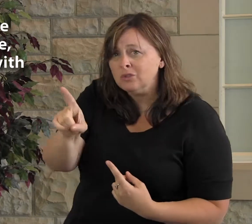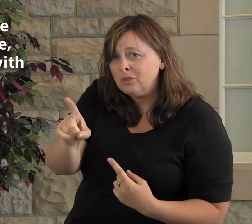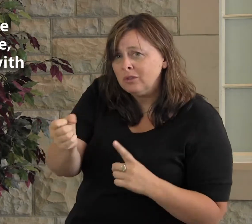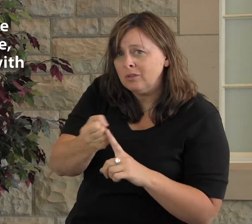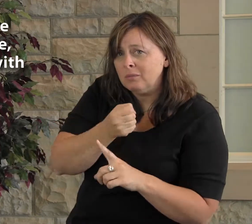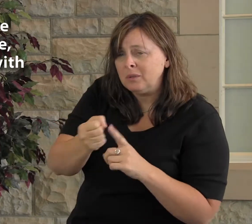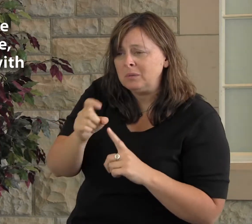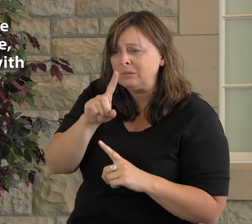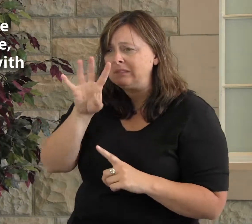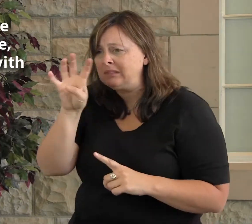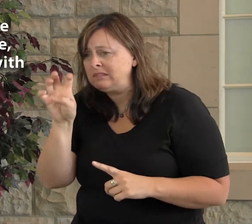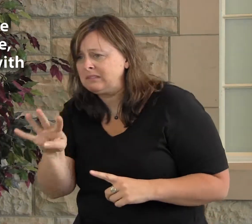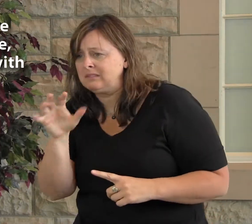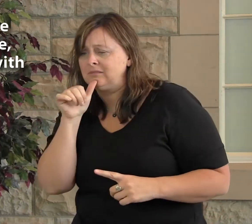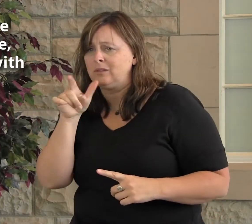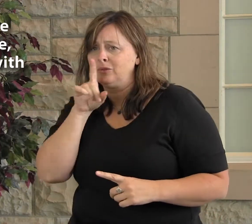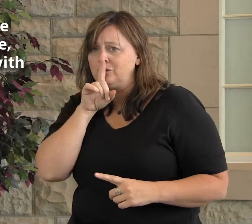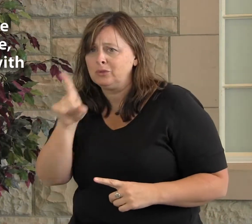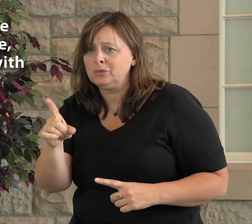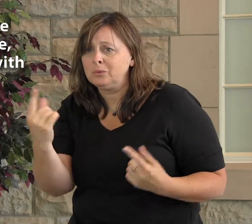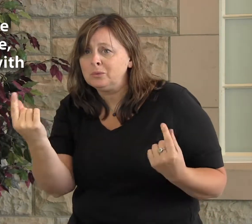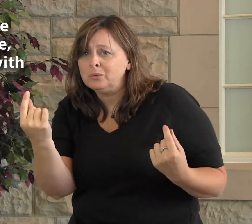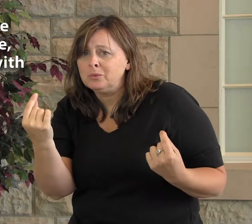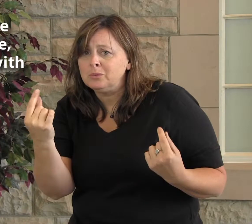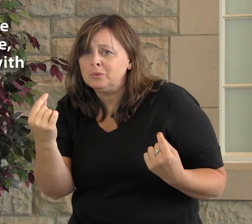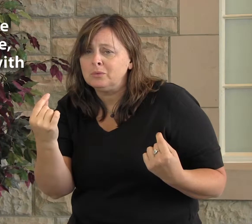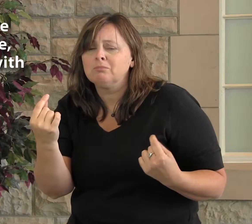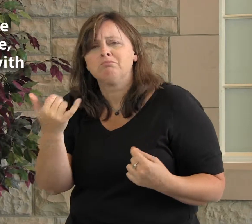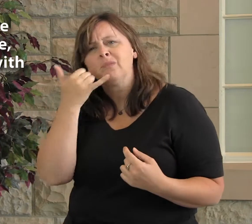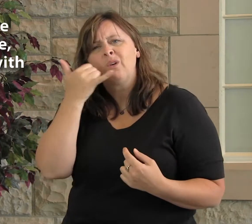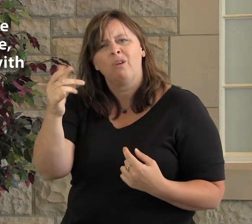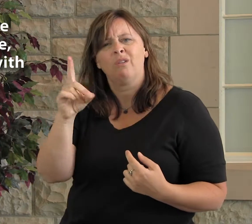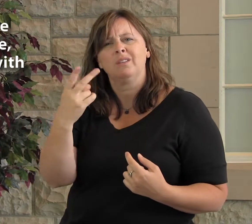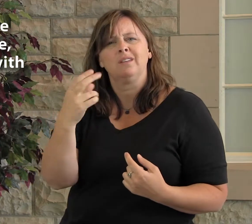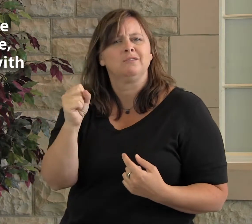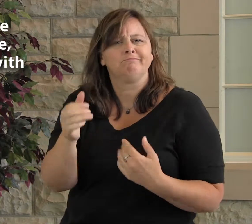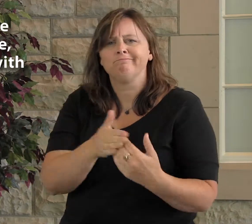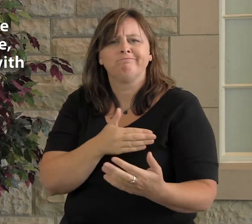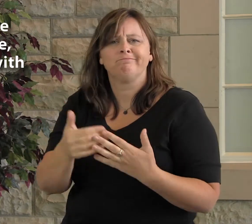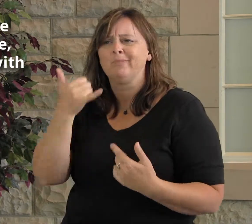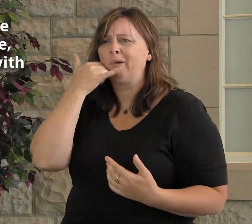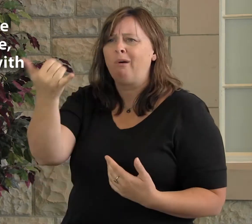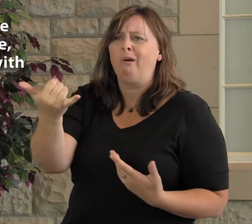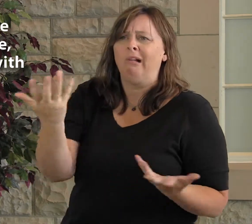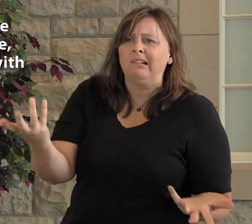something needs to be reported or what you should do. Call DHS anyway. You can give them